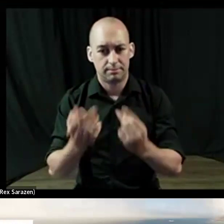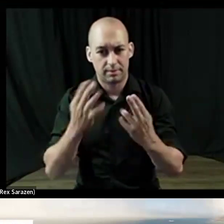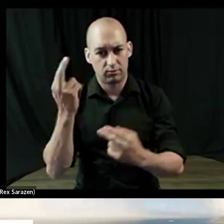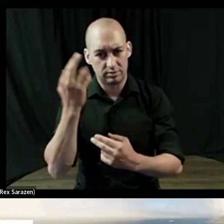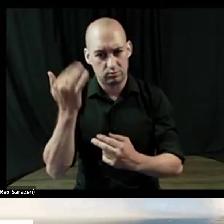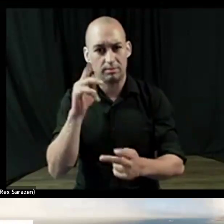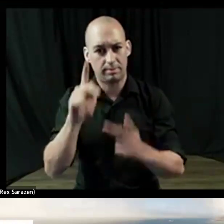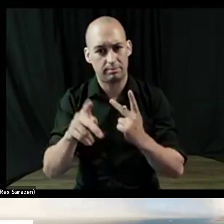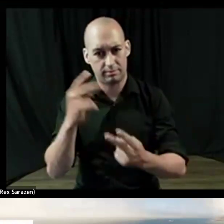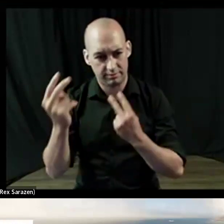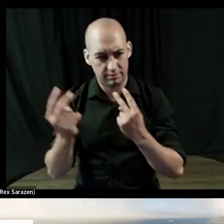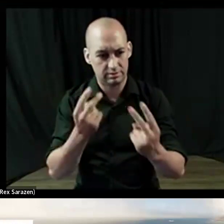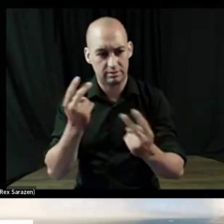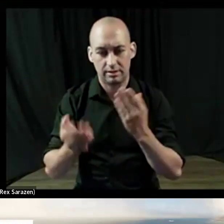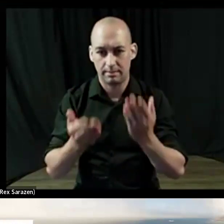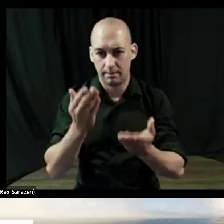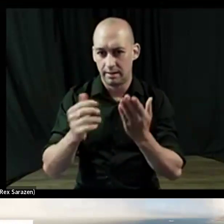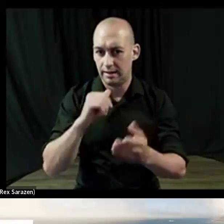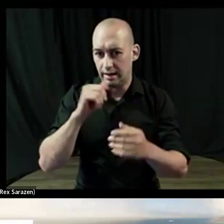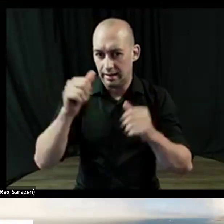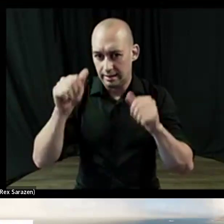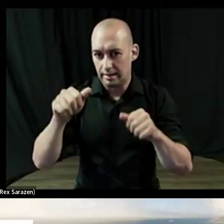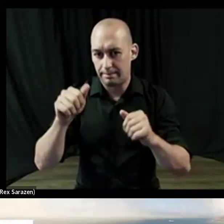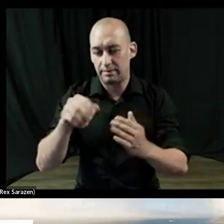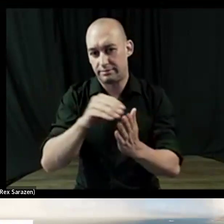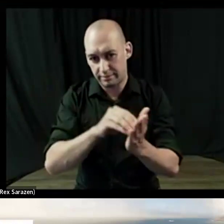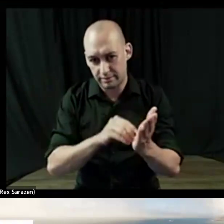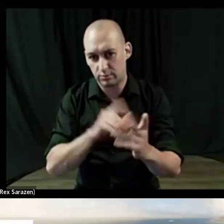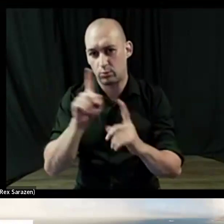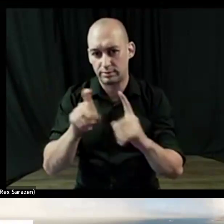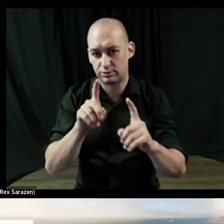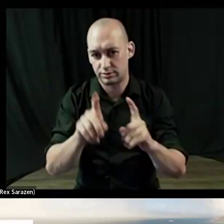webinar might not have been able to fill out the questionnaire. So you know, to the point about,